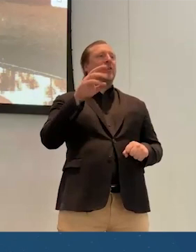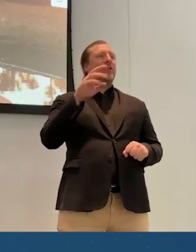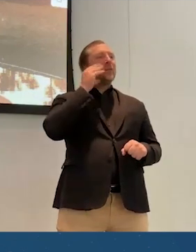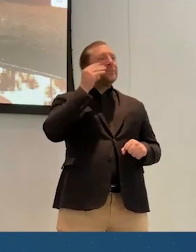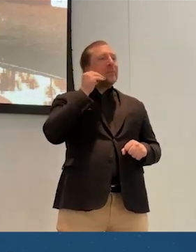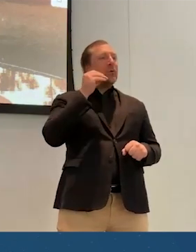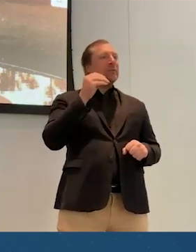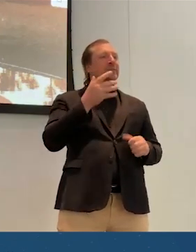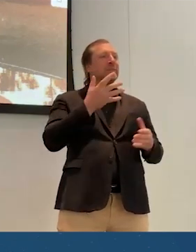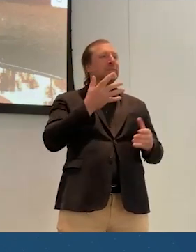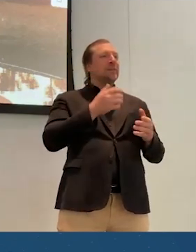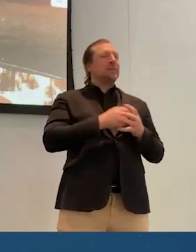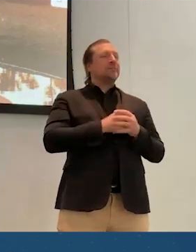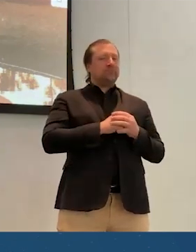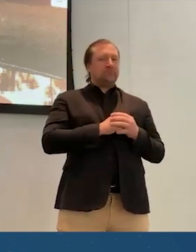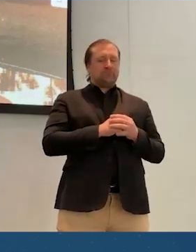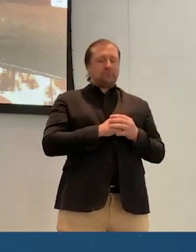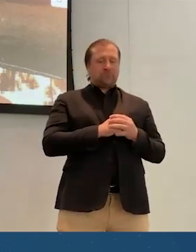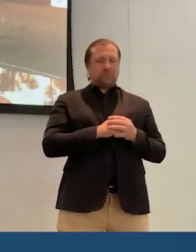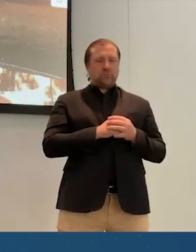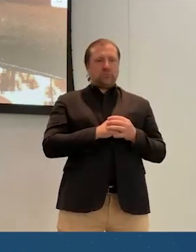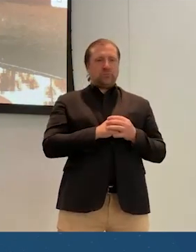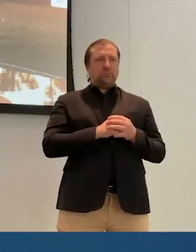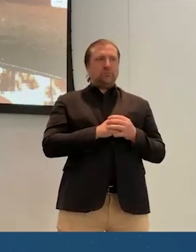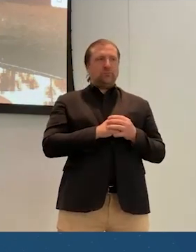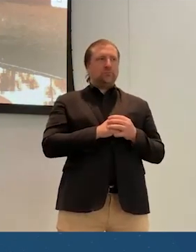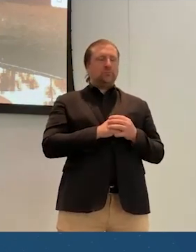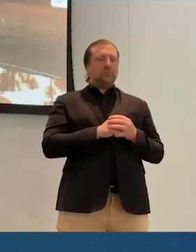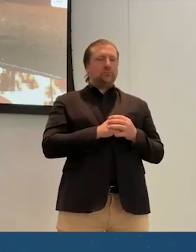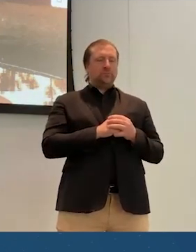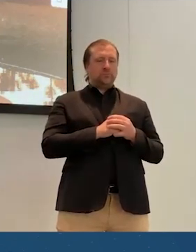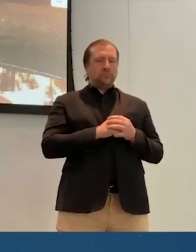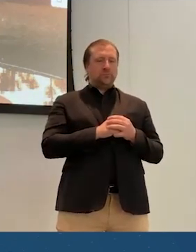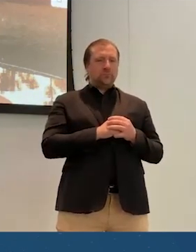for a lifeline, which I use in virtual reality.